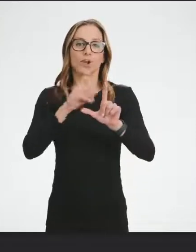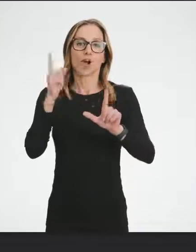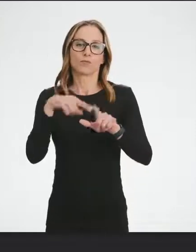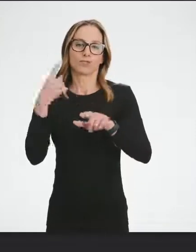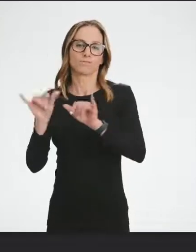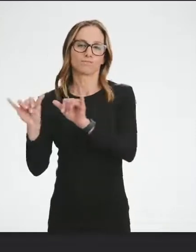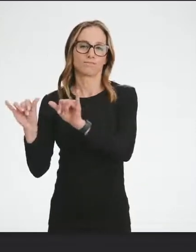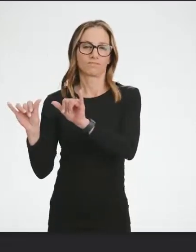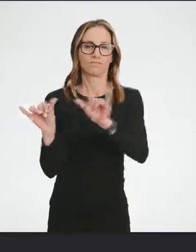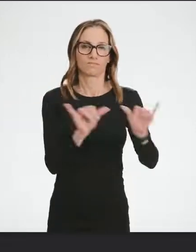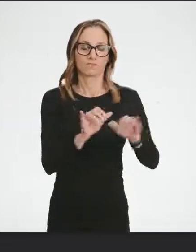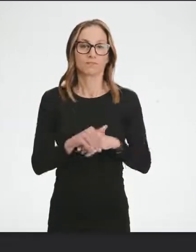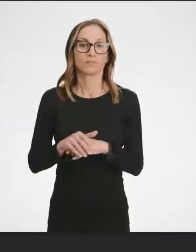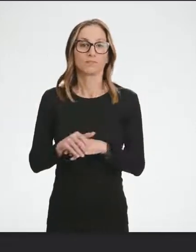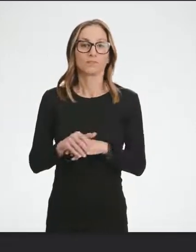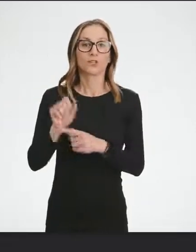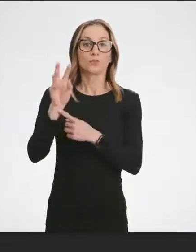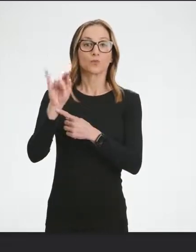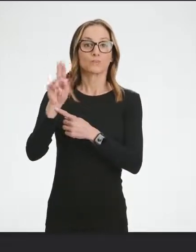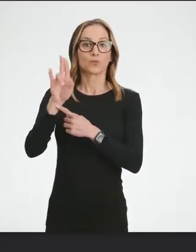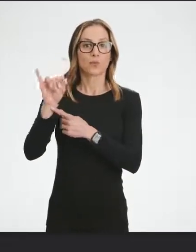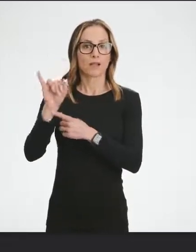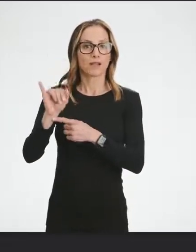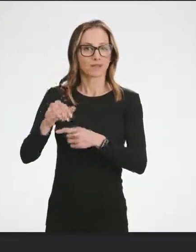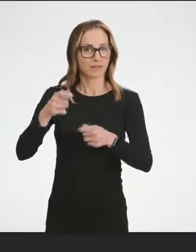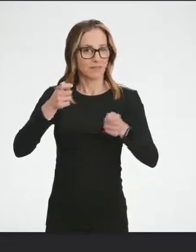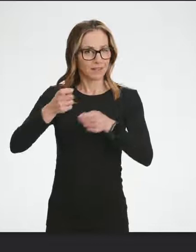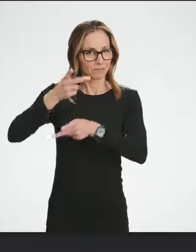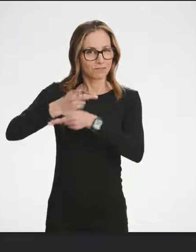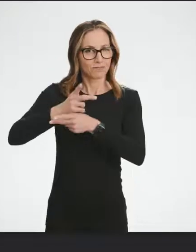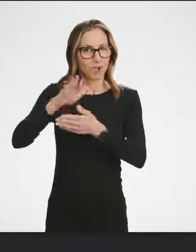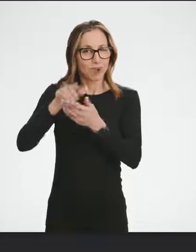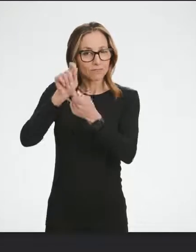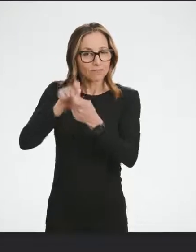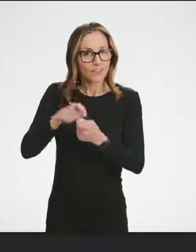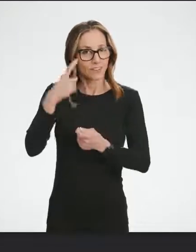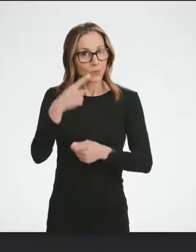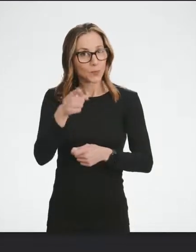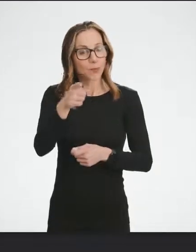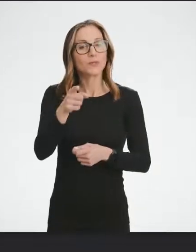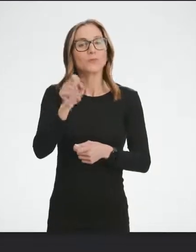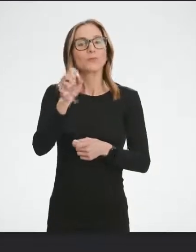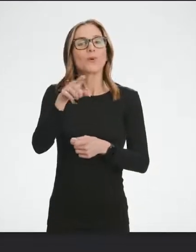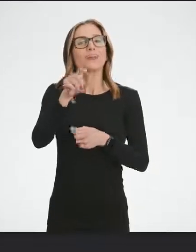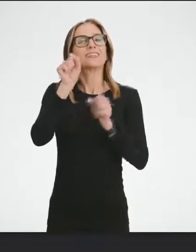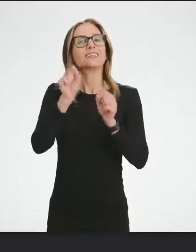SwiftUI handles all these details for you, so you can focus your time and energy on what